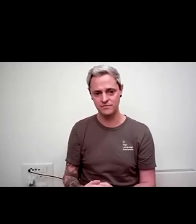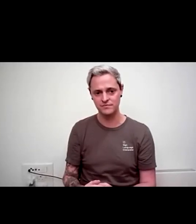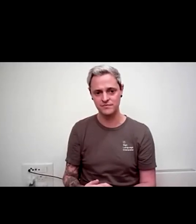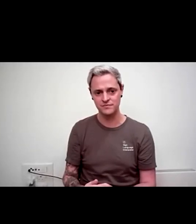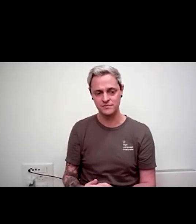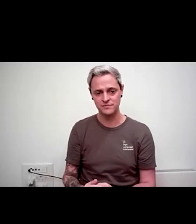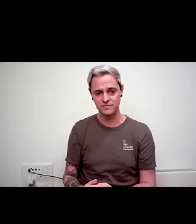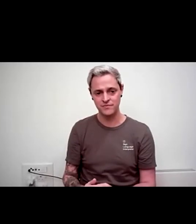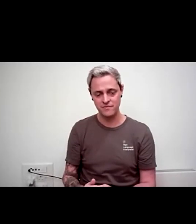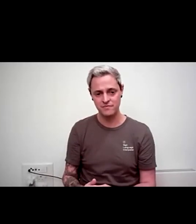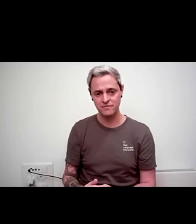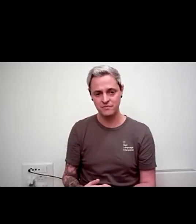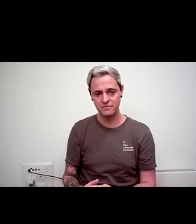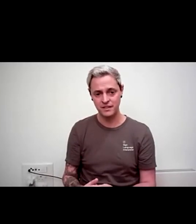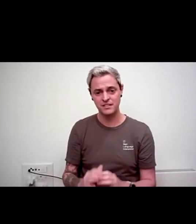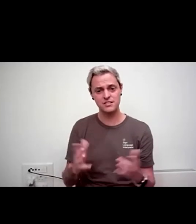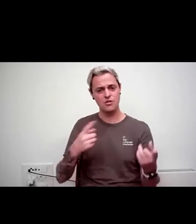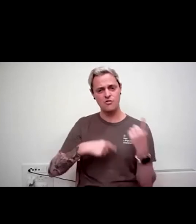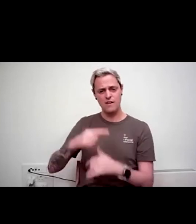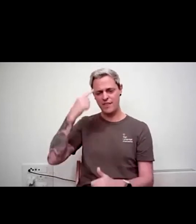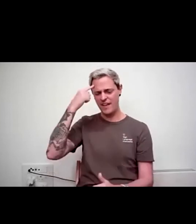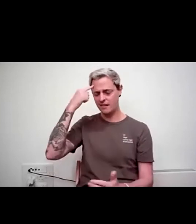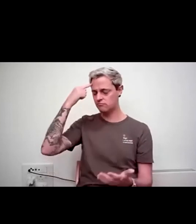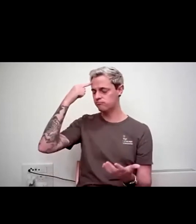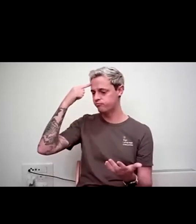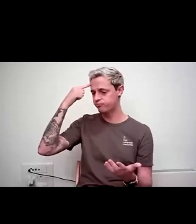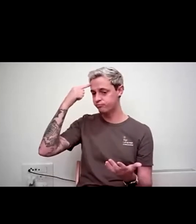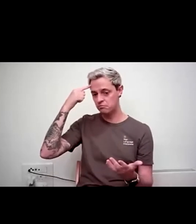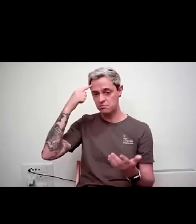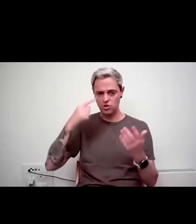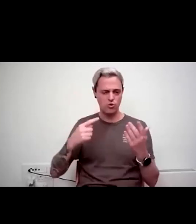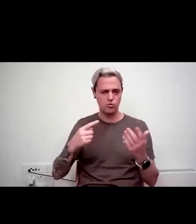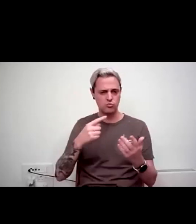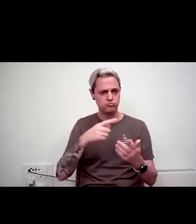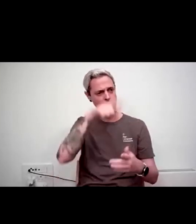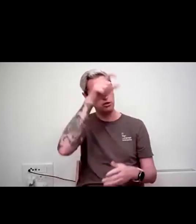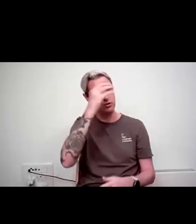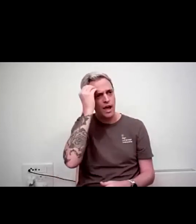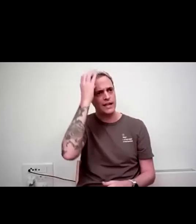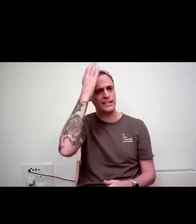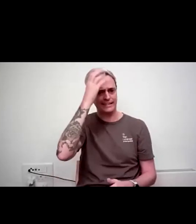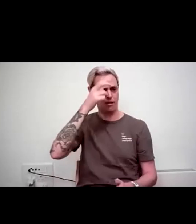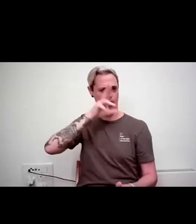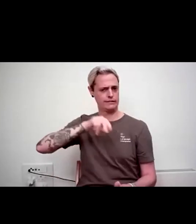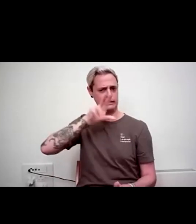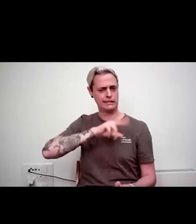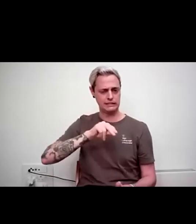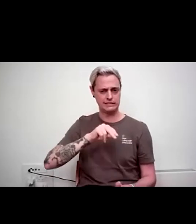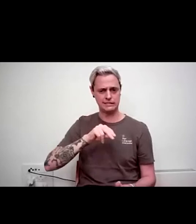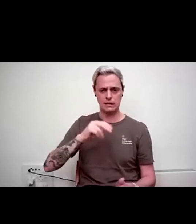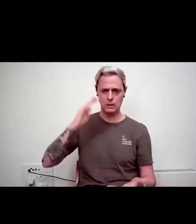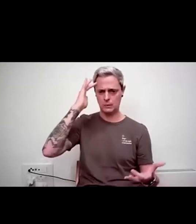the deadening effects of thinking that someone who is educated and articulate must be